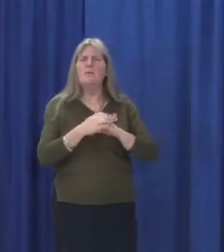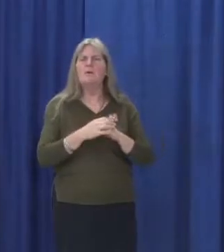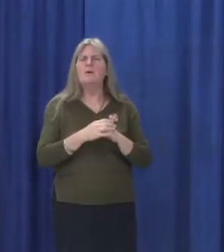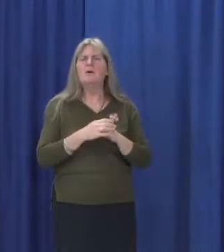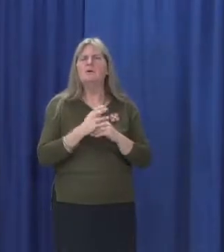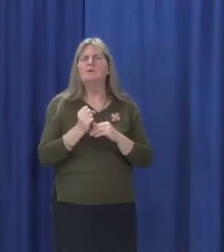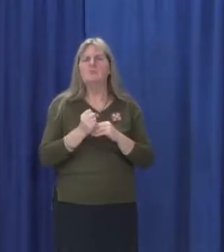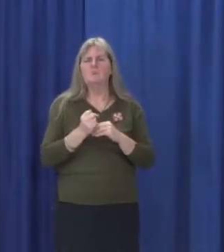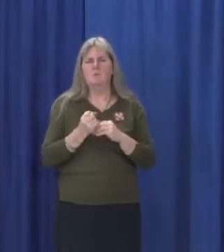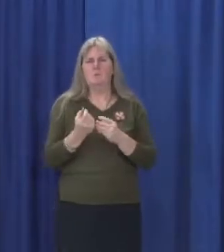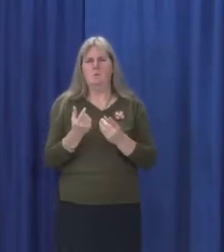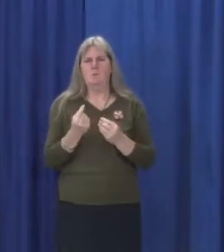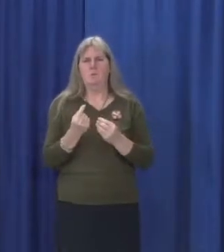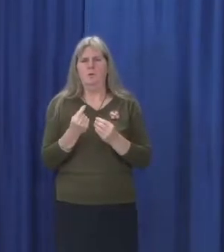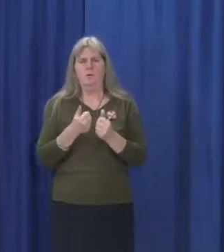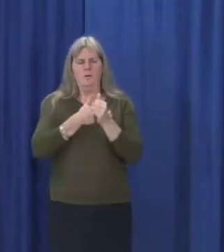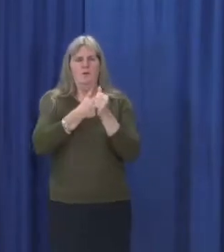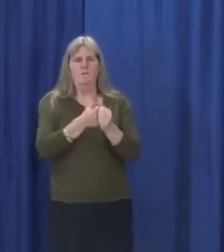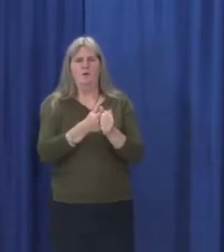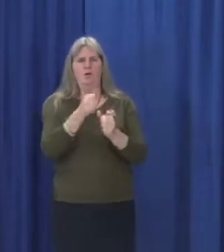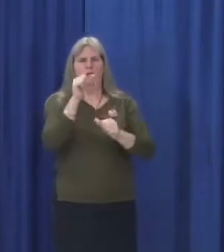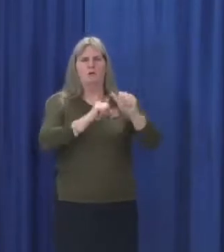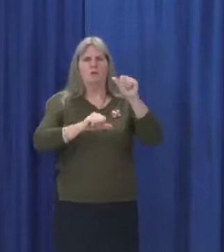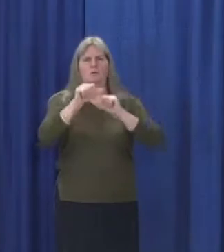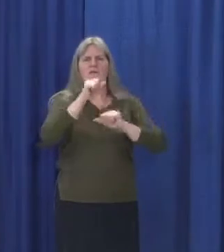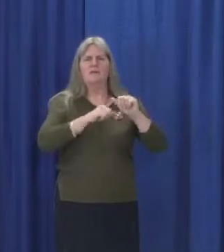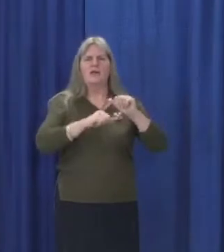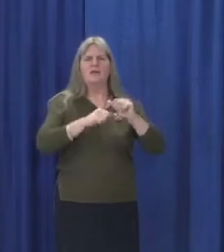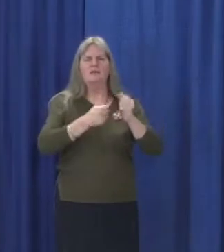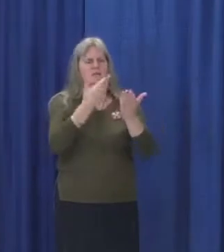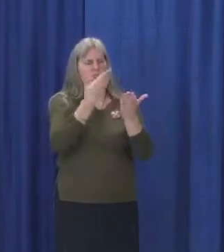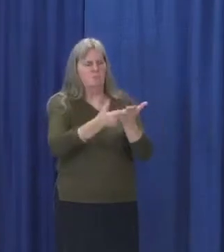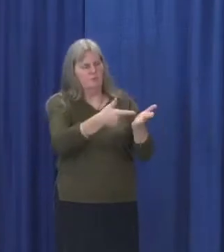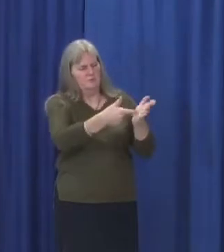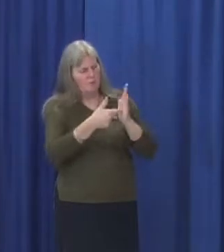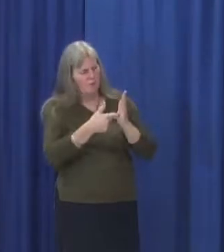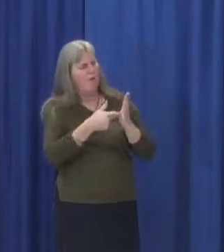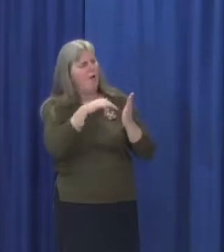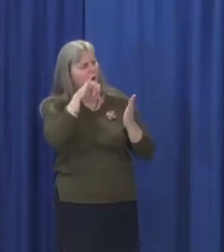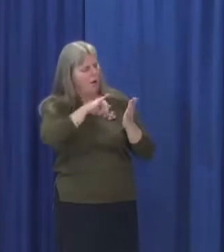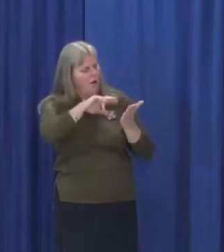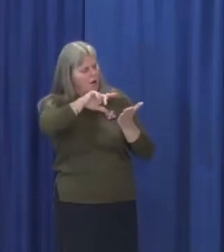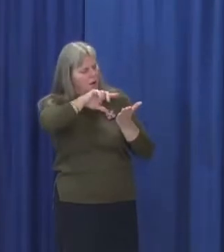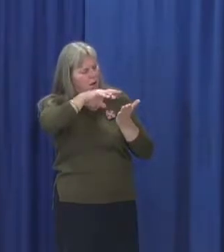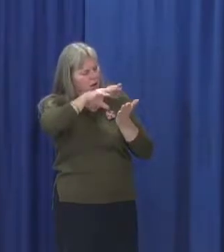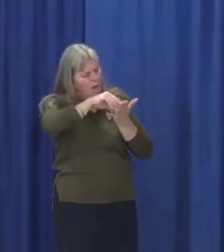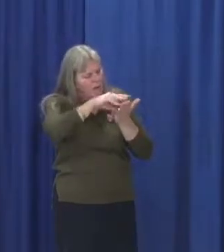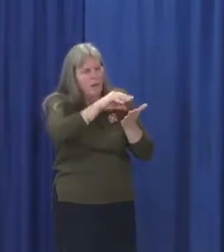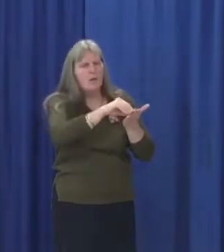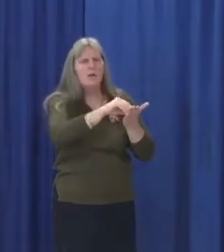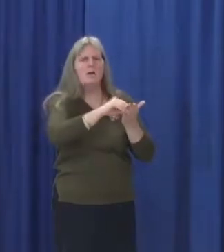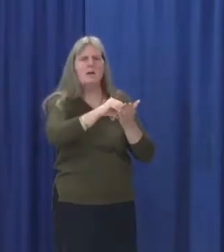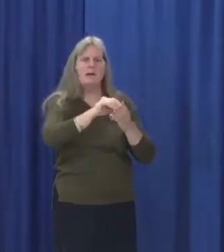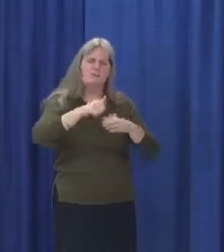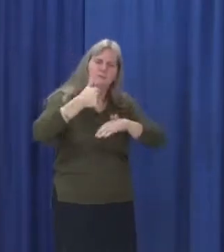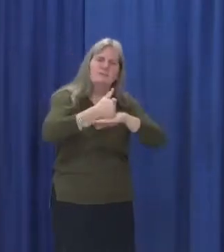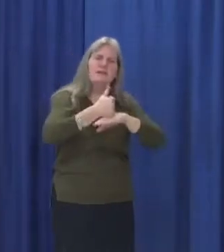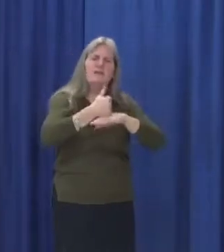what we can do is follow science and that's what we've oh is stun. We can gather recommendations